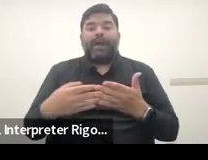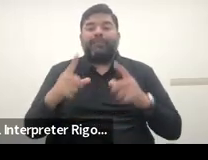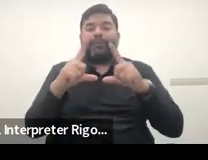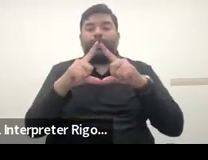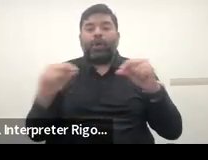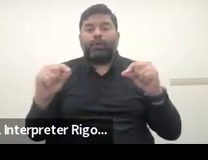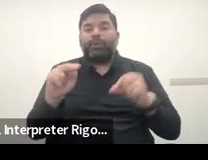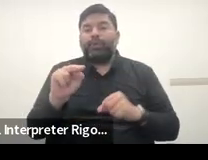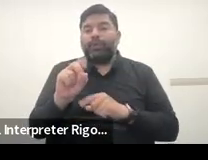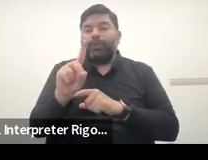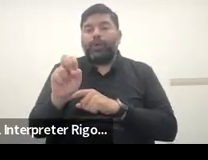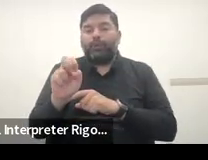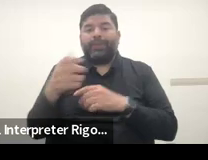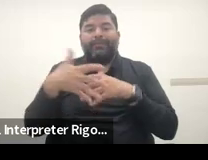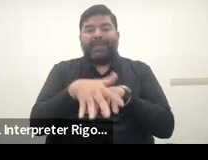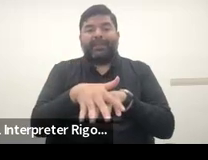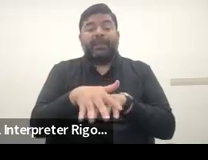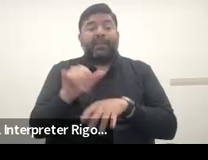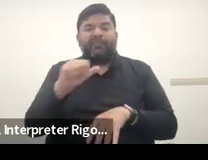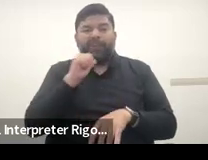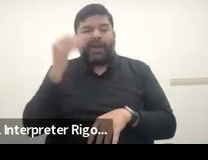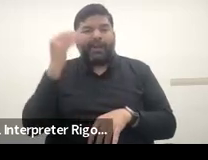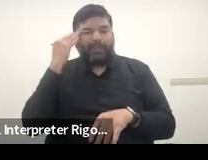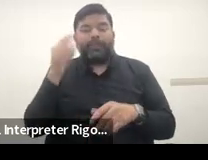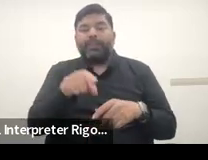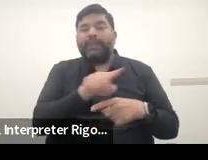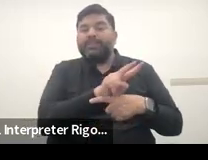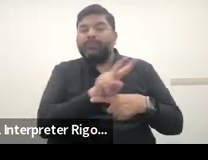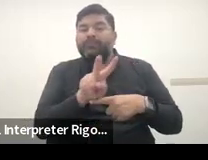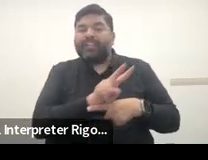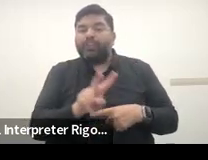And if you're not familiar with node embeddings, these are vectors that are associated with each node in